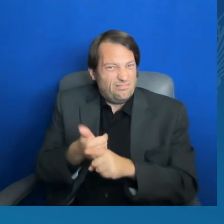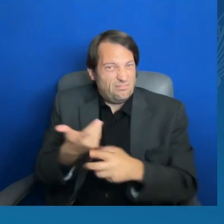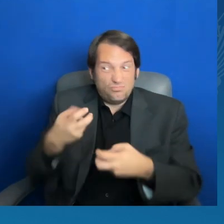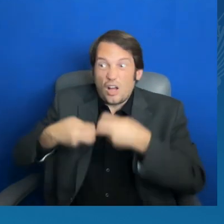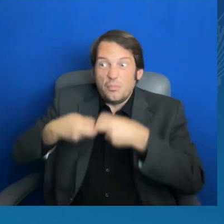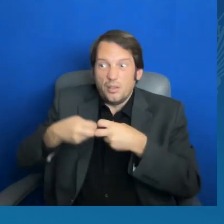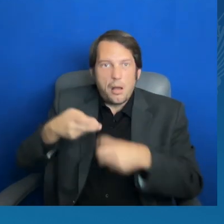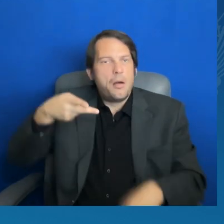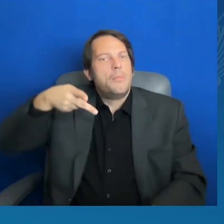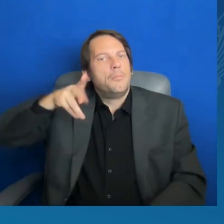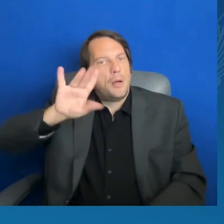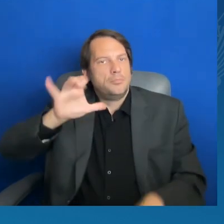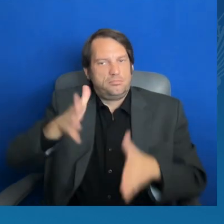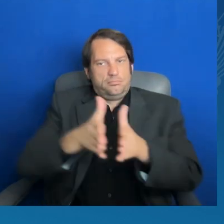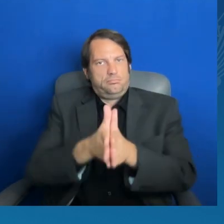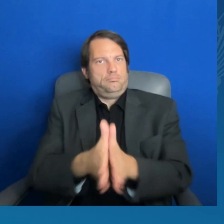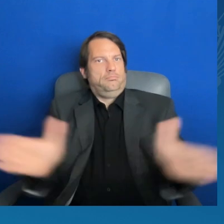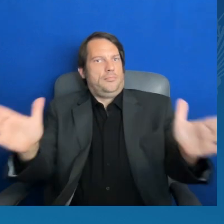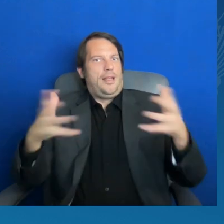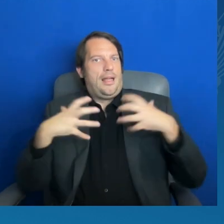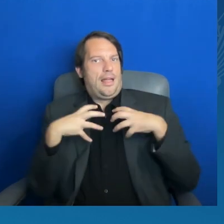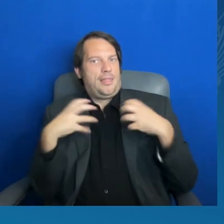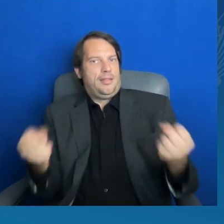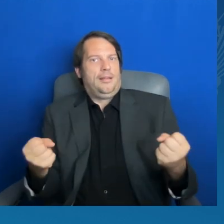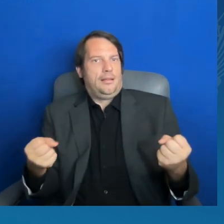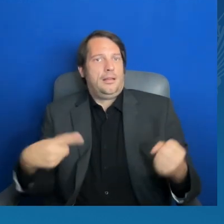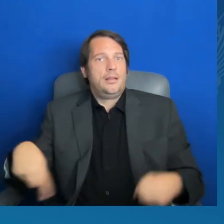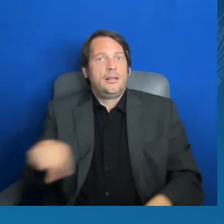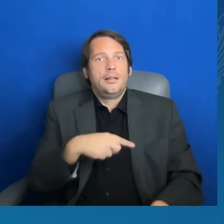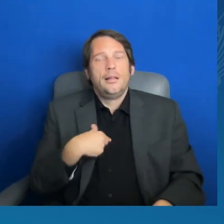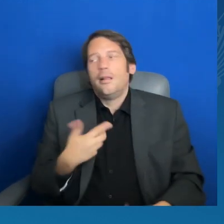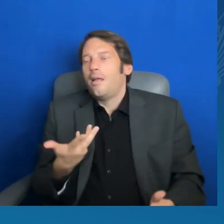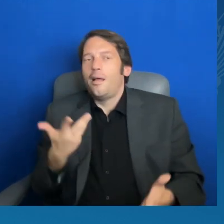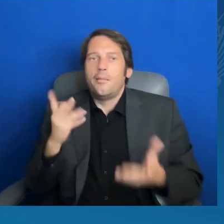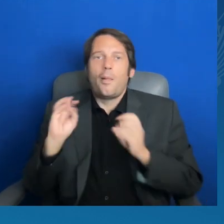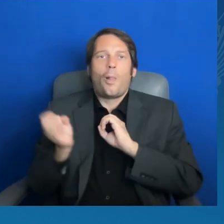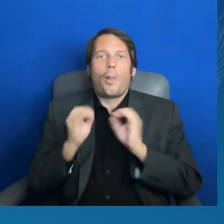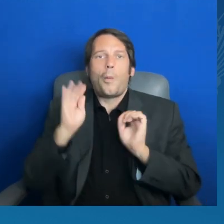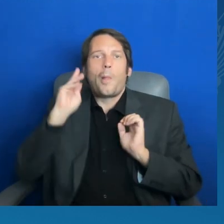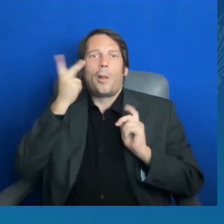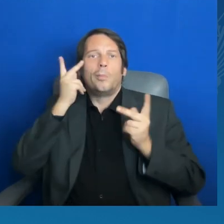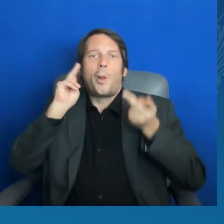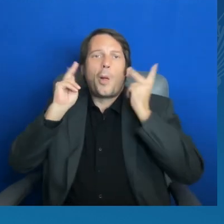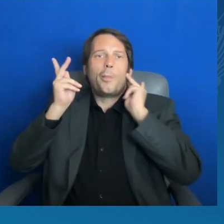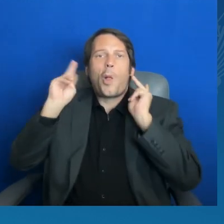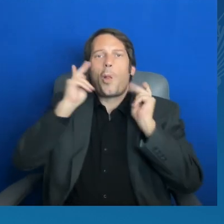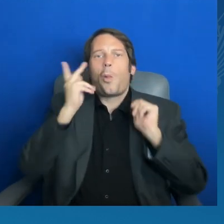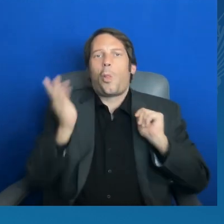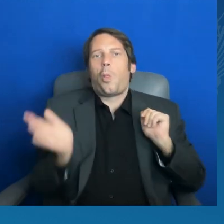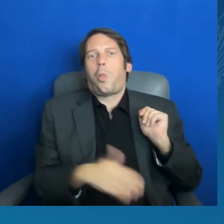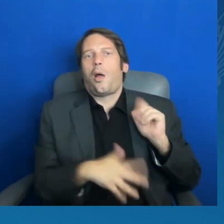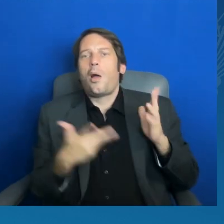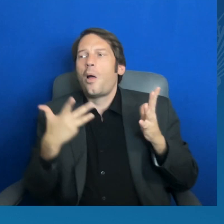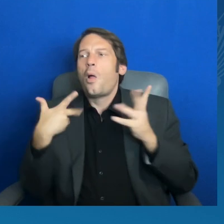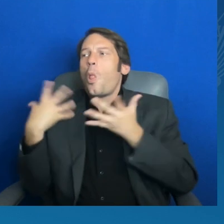or pretending that this is some intellectual, ideological debate when there is literally blood on the streets.